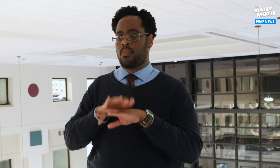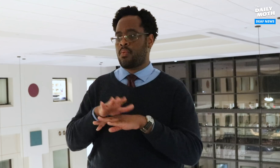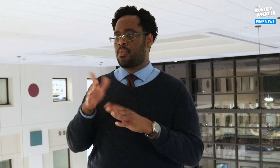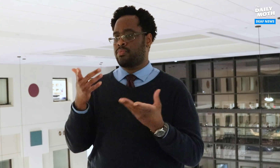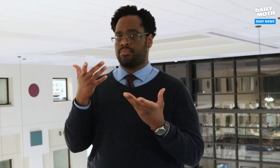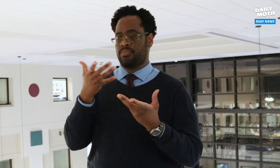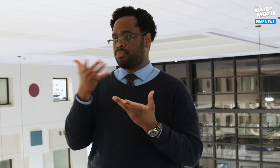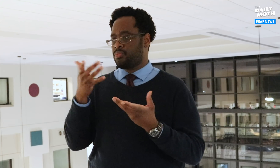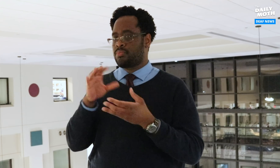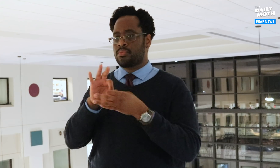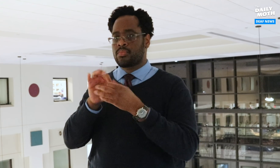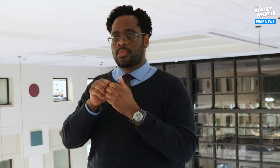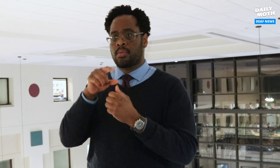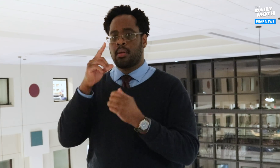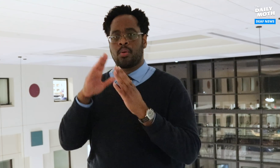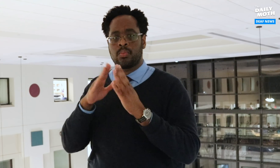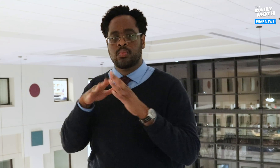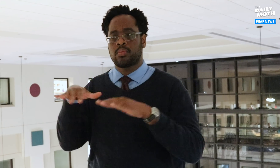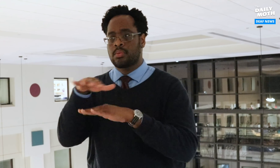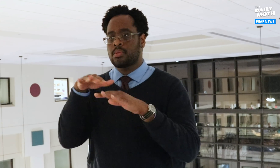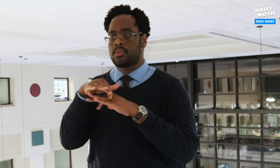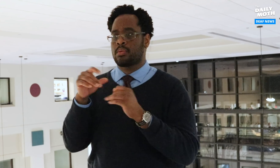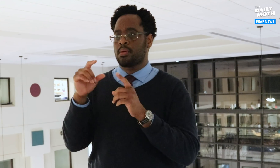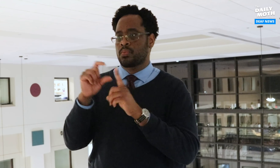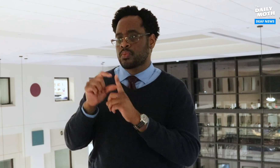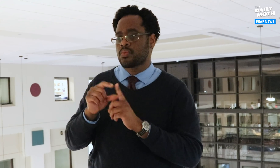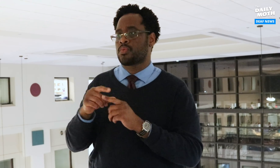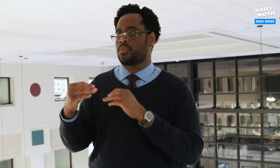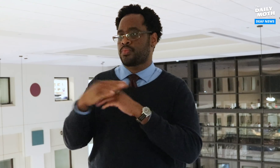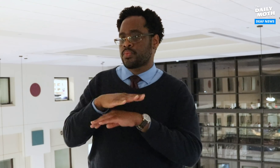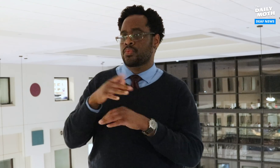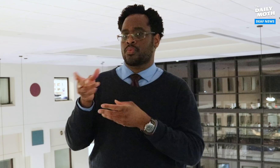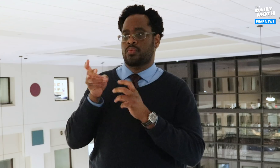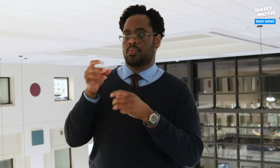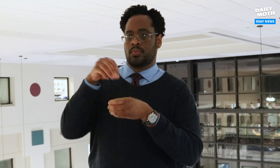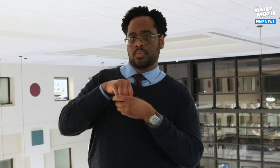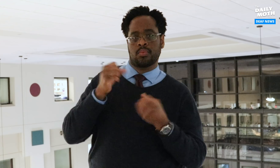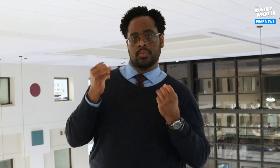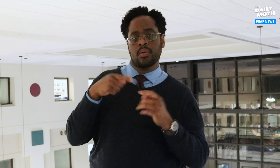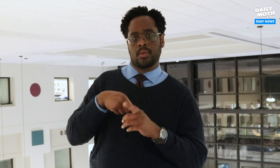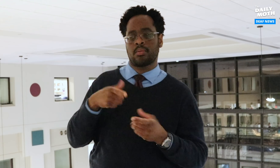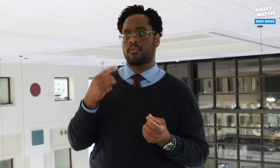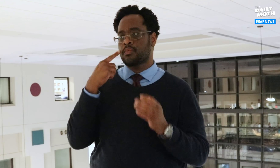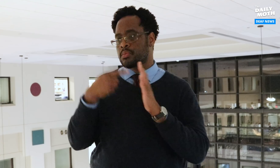It's based on their relationship to the Black community. There are certain vocabulary words that influences how they sign.